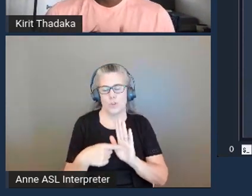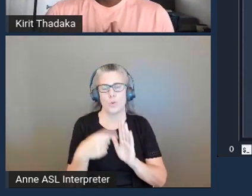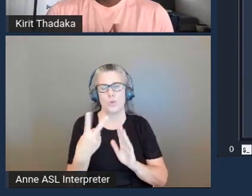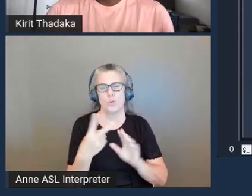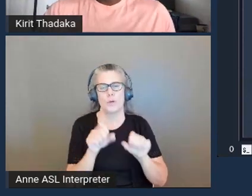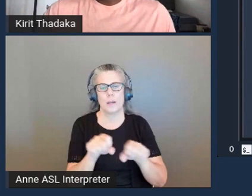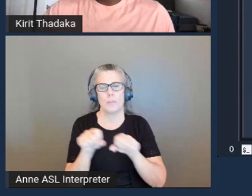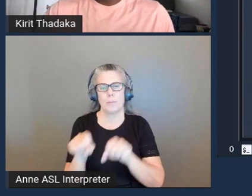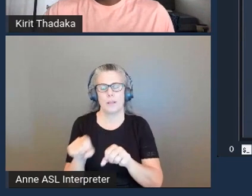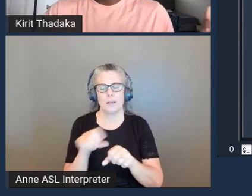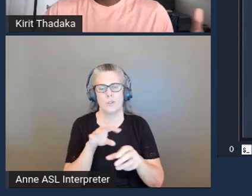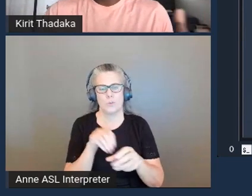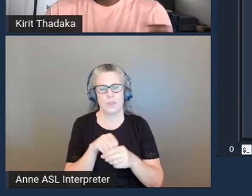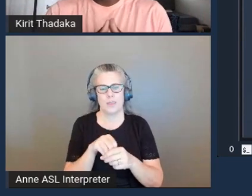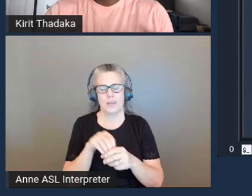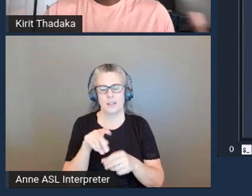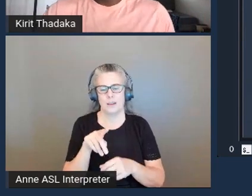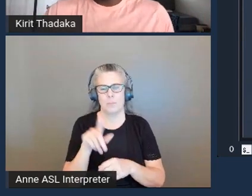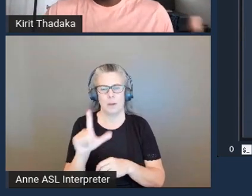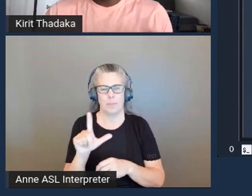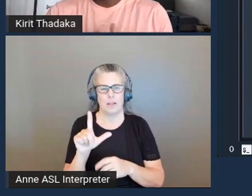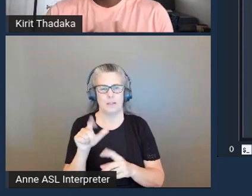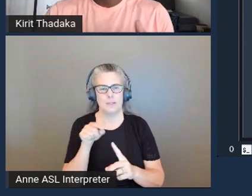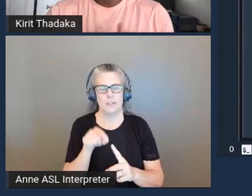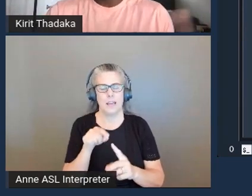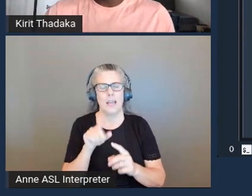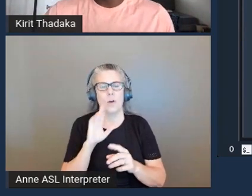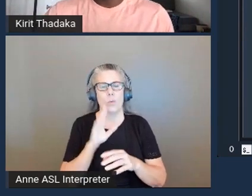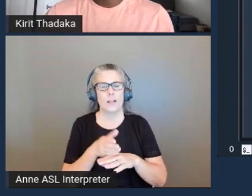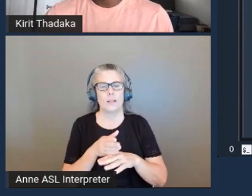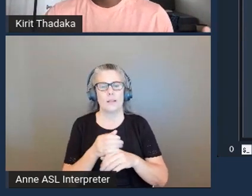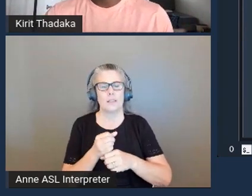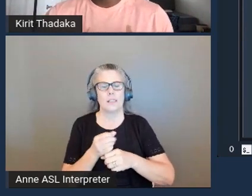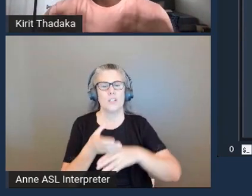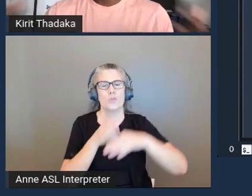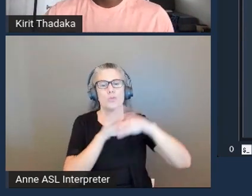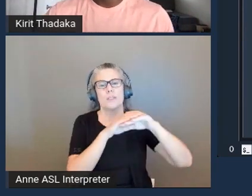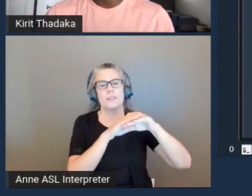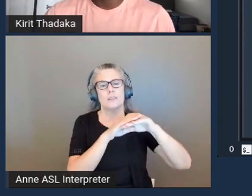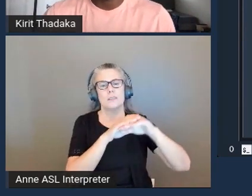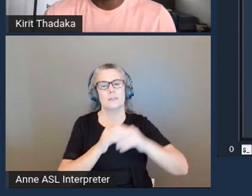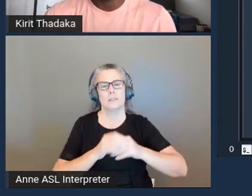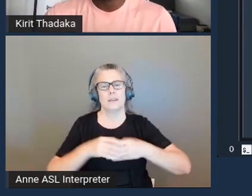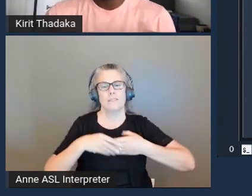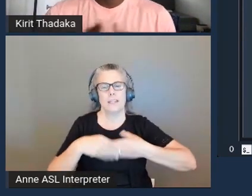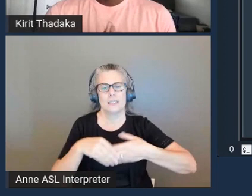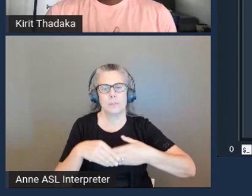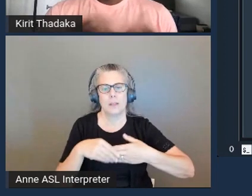that increases the extensibility and flexibility with which you can define your pipelines.